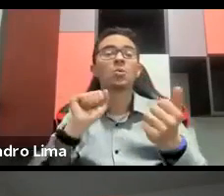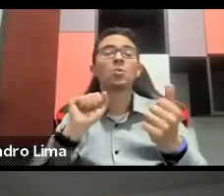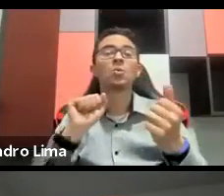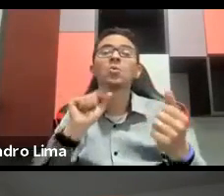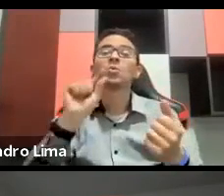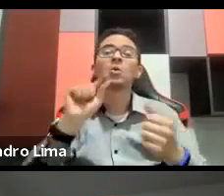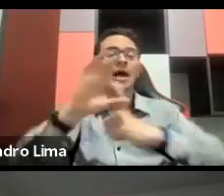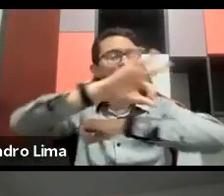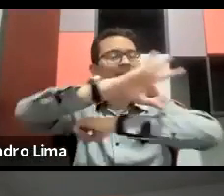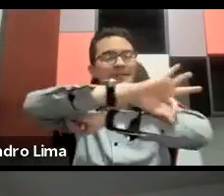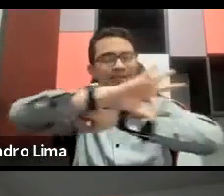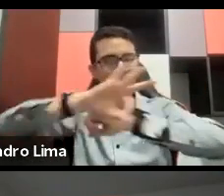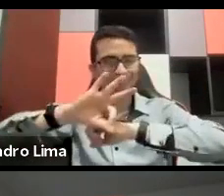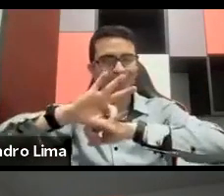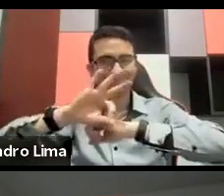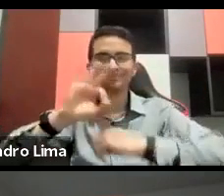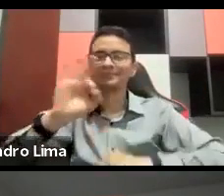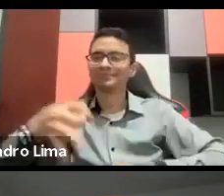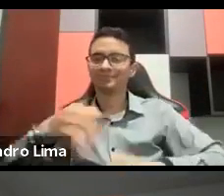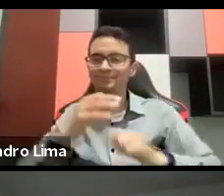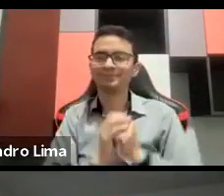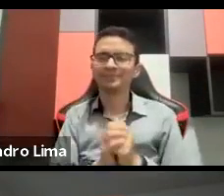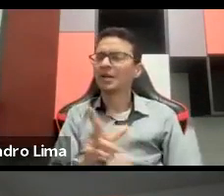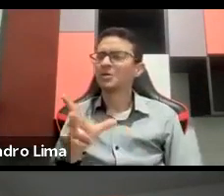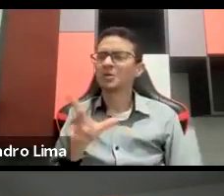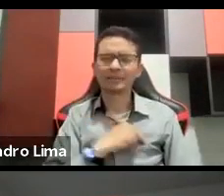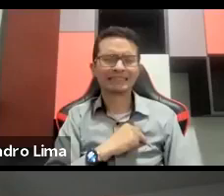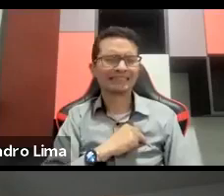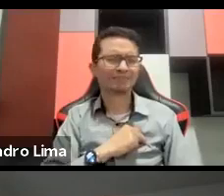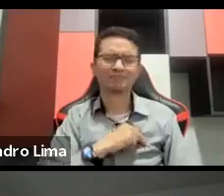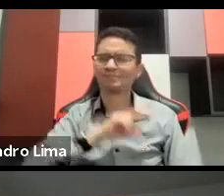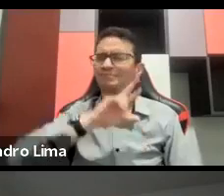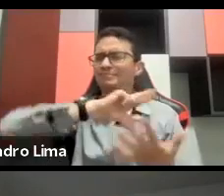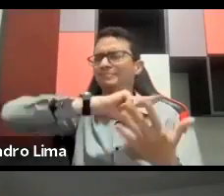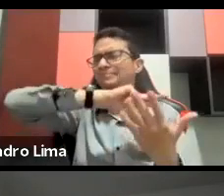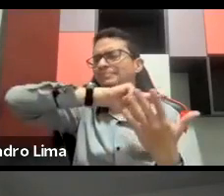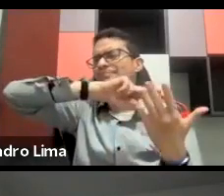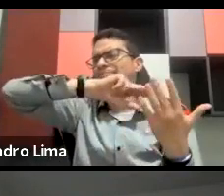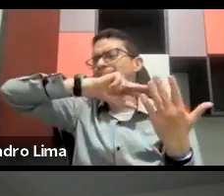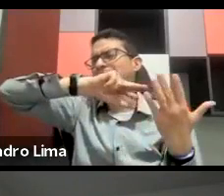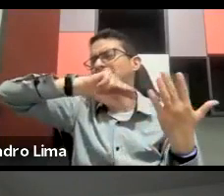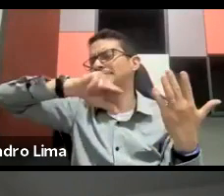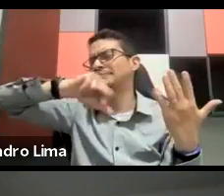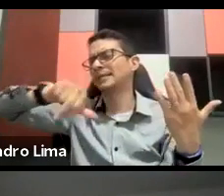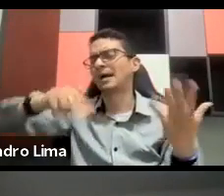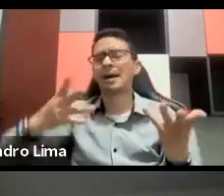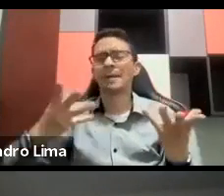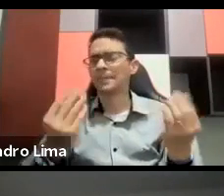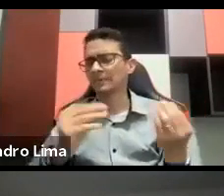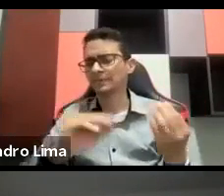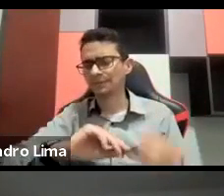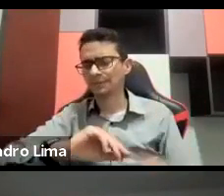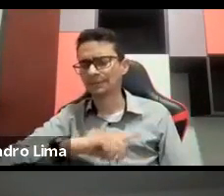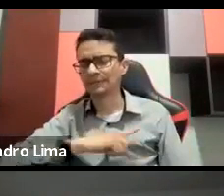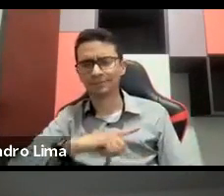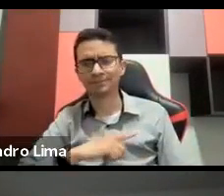project and chat uh on the object of the of activity. So, object of the of activity. So, object of the of activity. So, there is a wide range of topics there is a wide range of topics there is a wide range of topics regarding culture, historical regarding culture, historical regarding culture, historical activity theory that we could activity theory that we could